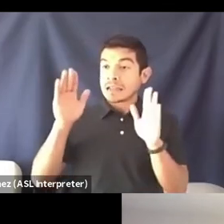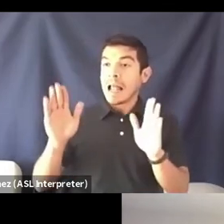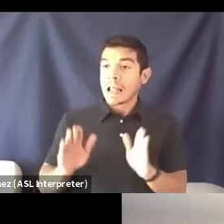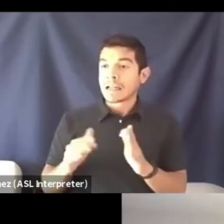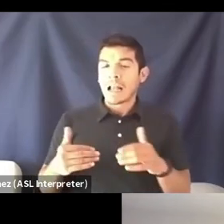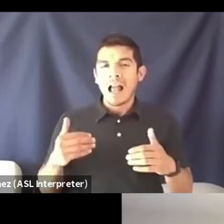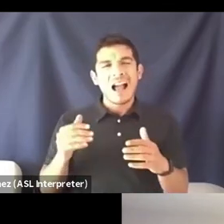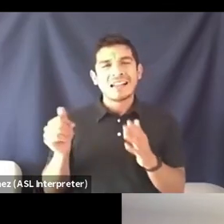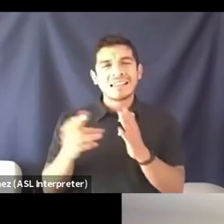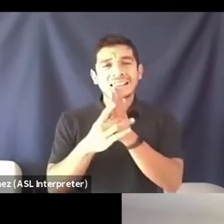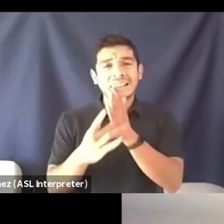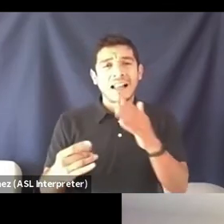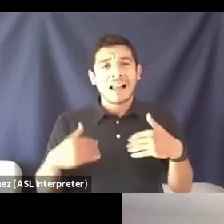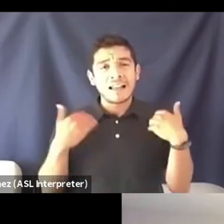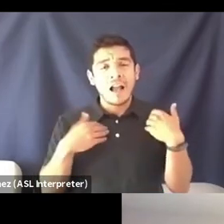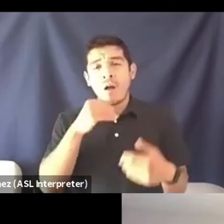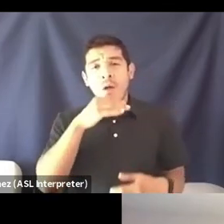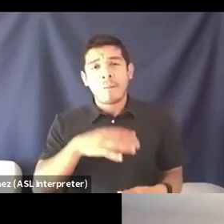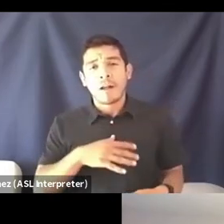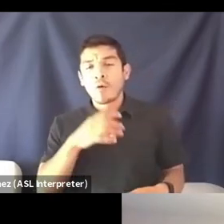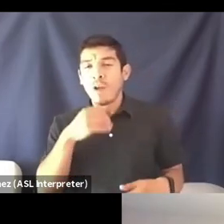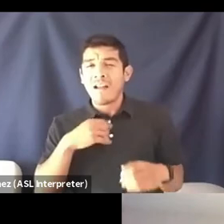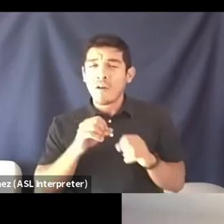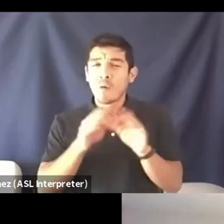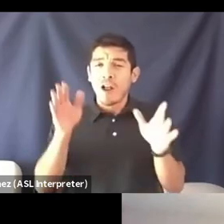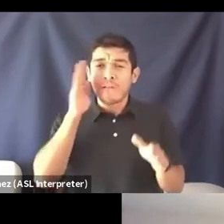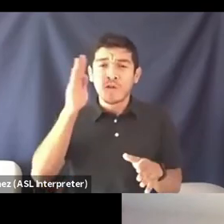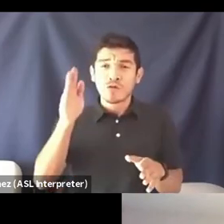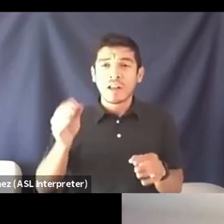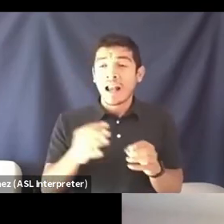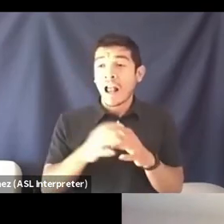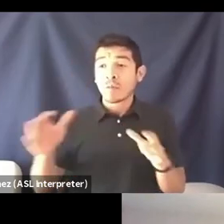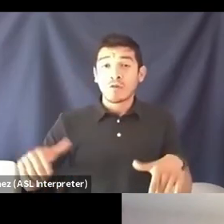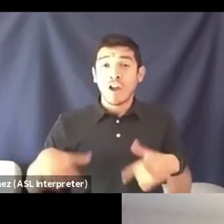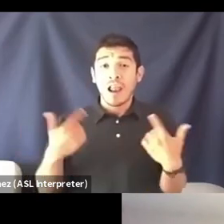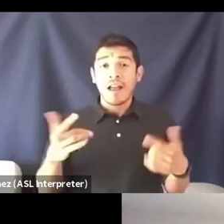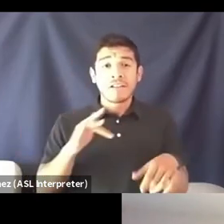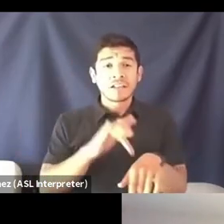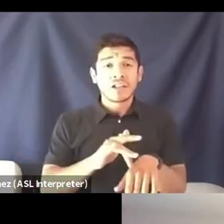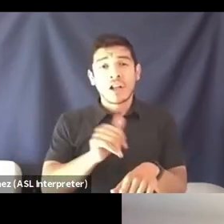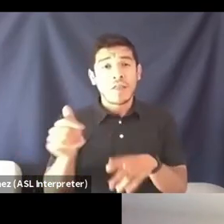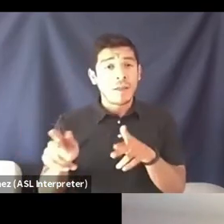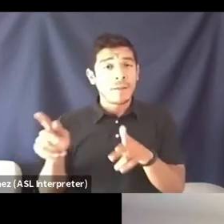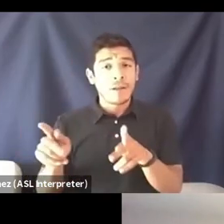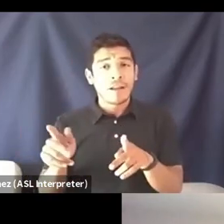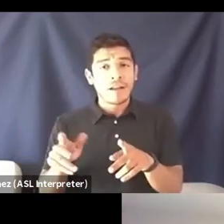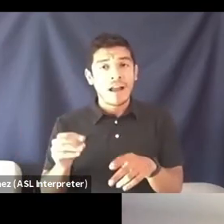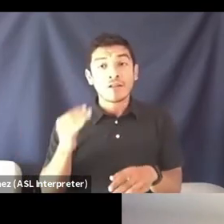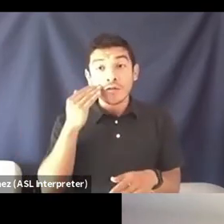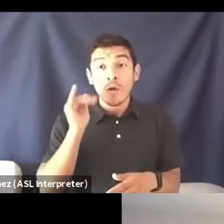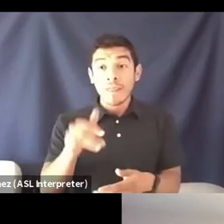Who had a bright future ahead and how much her life has touched others. And you know the film is "Finding Yingying."